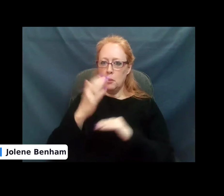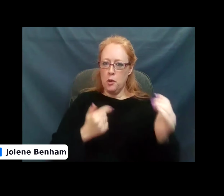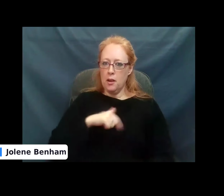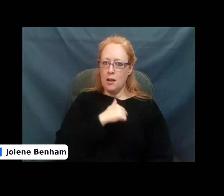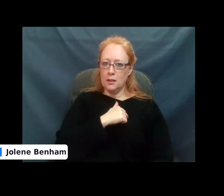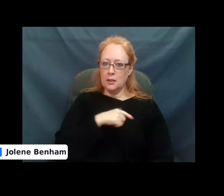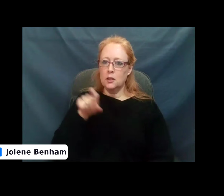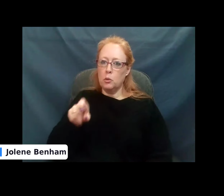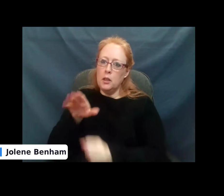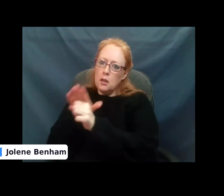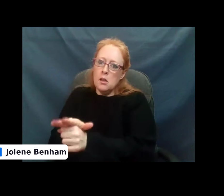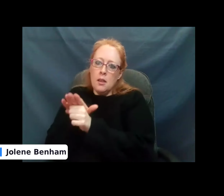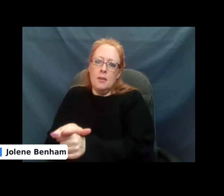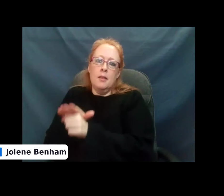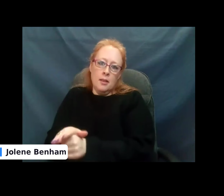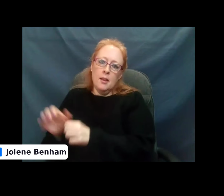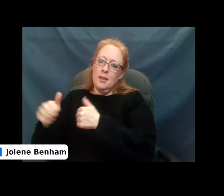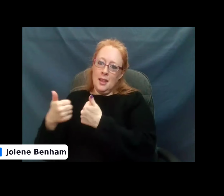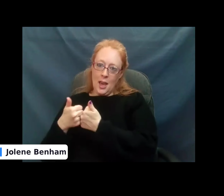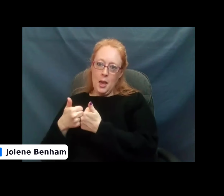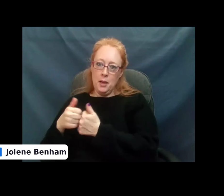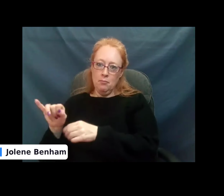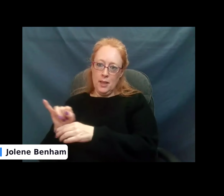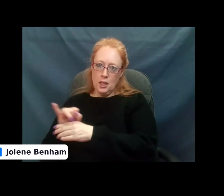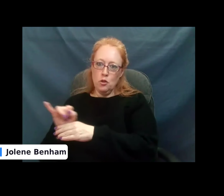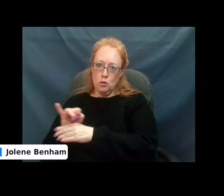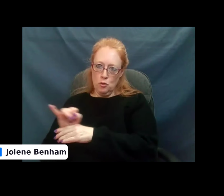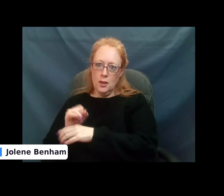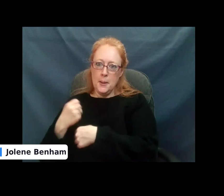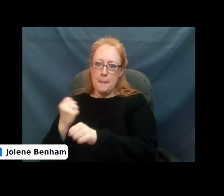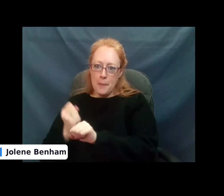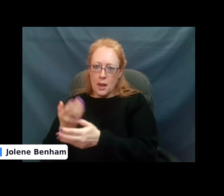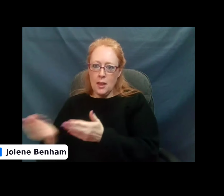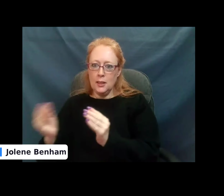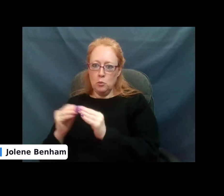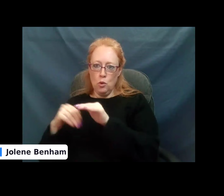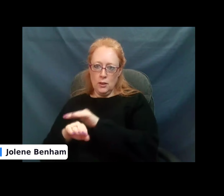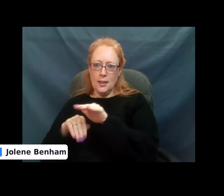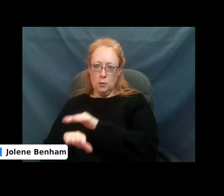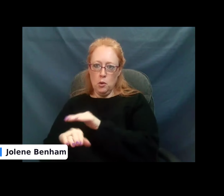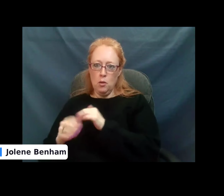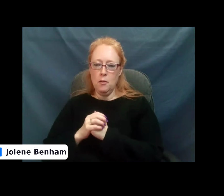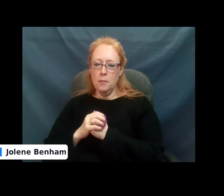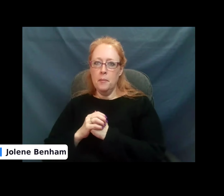Now, if the makers of sheriff the noting ham chose to produce tactile tokens they'd they could do it far more cheaply than we can.